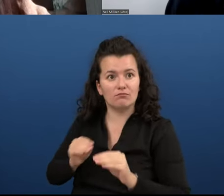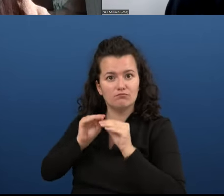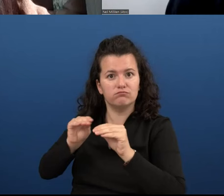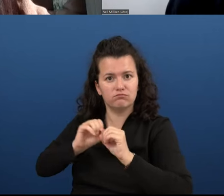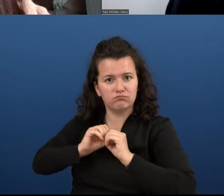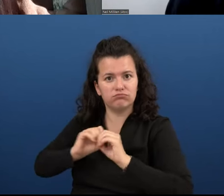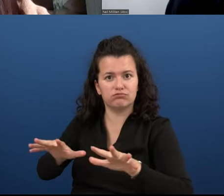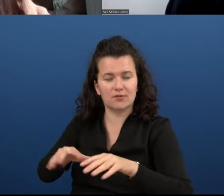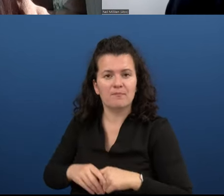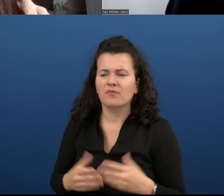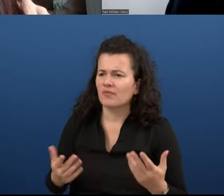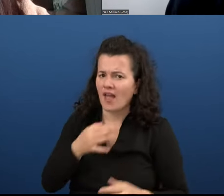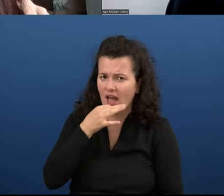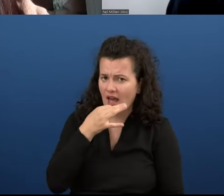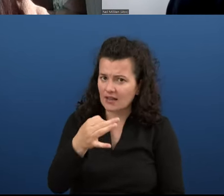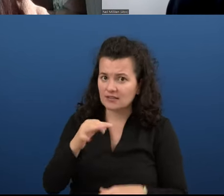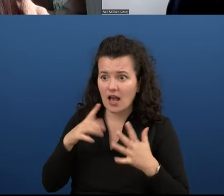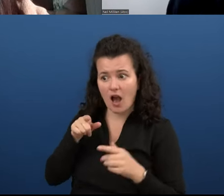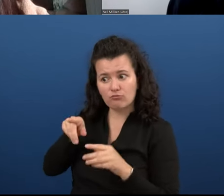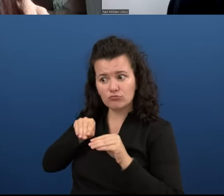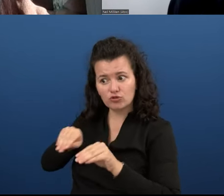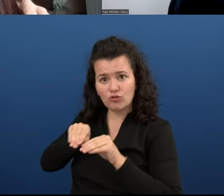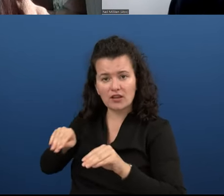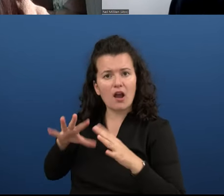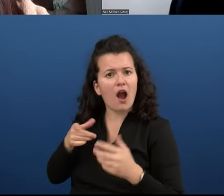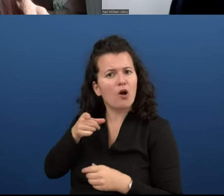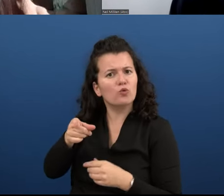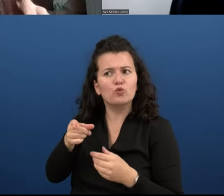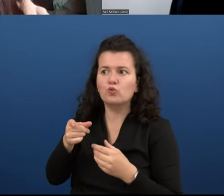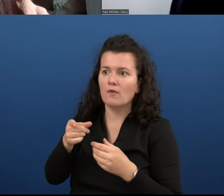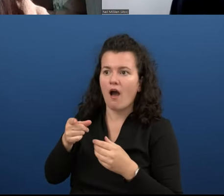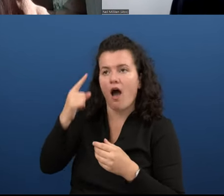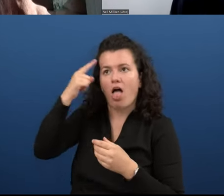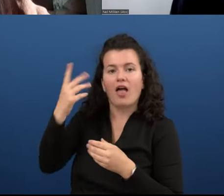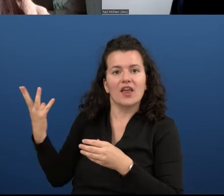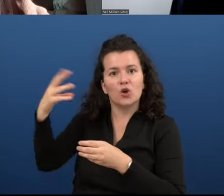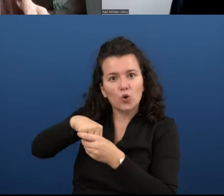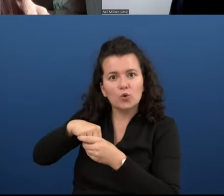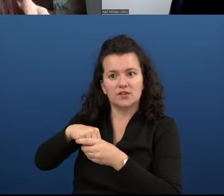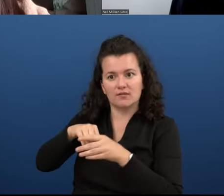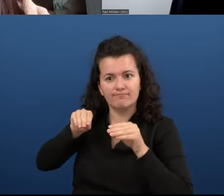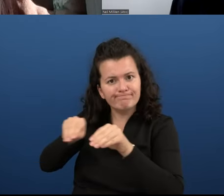inclusive as well as accessible to young talent, with disabilities in order to equip them with